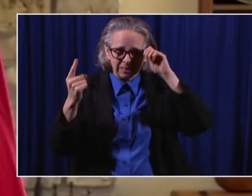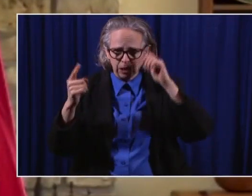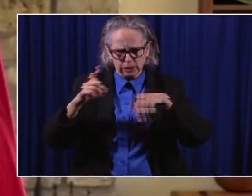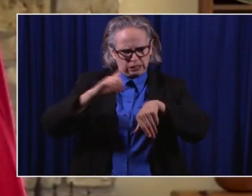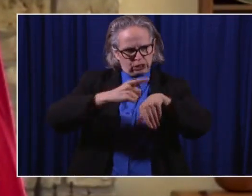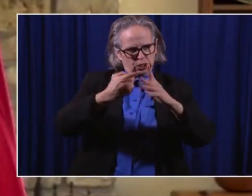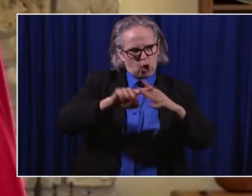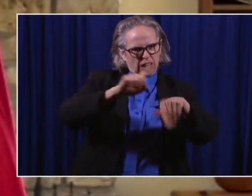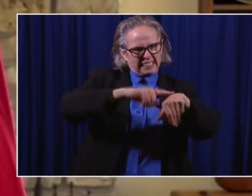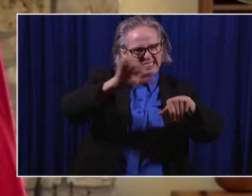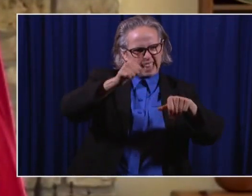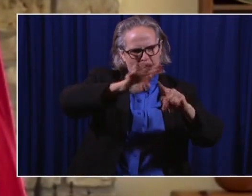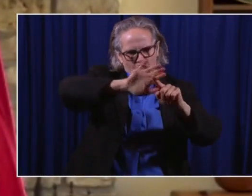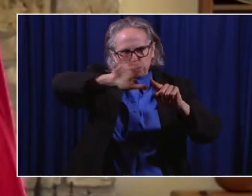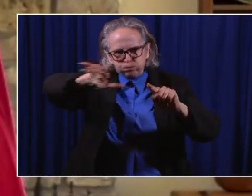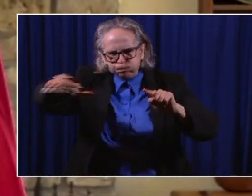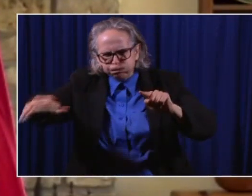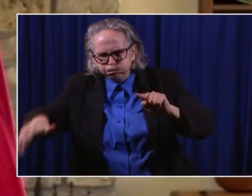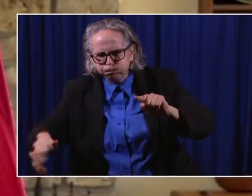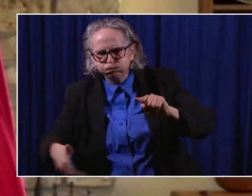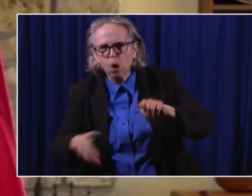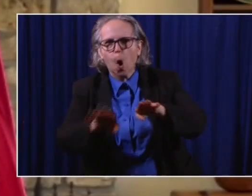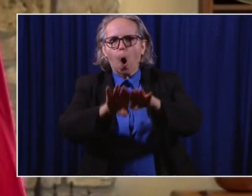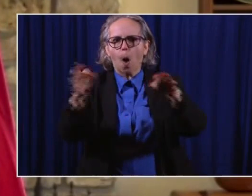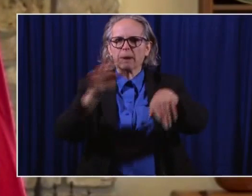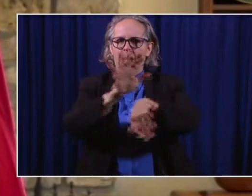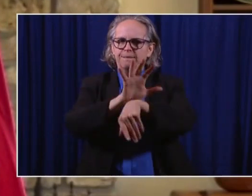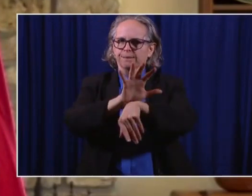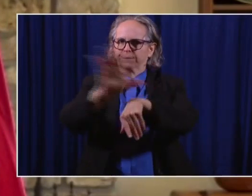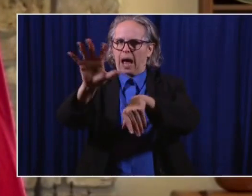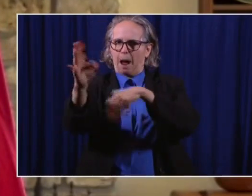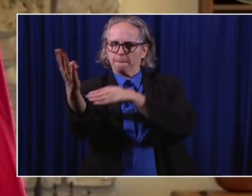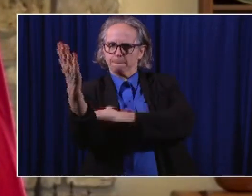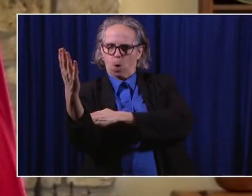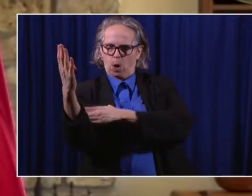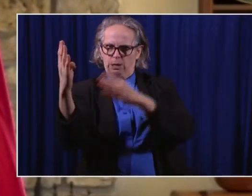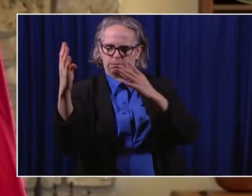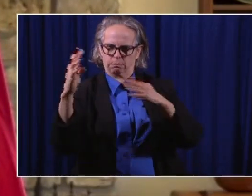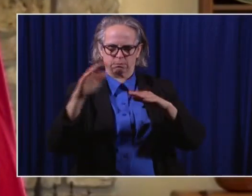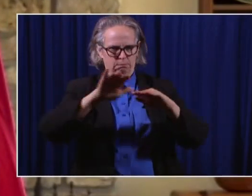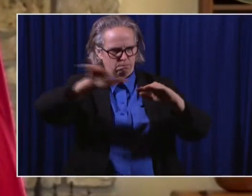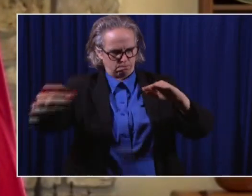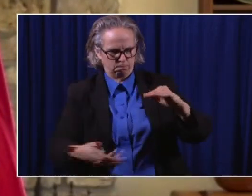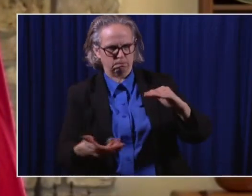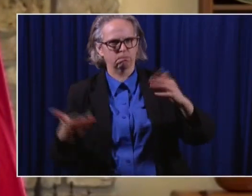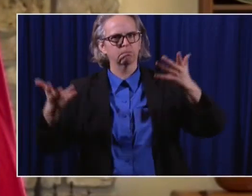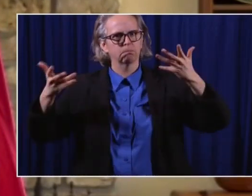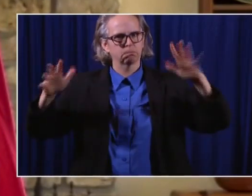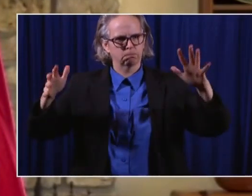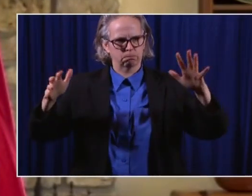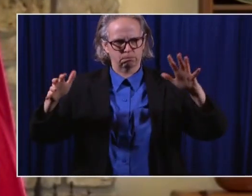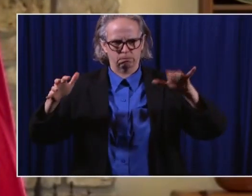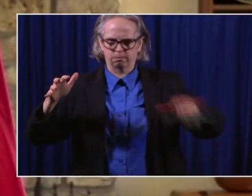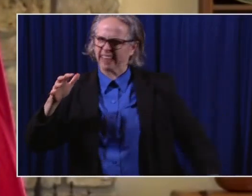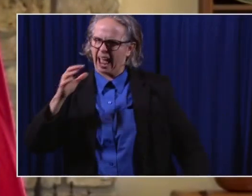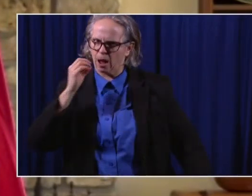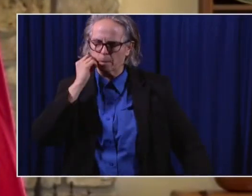AND PEOPLE SHOULD BE HOTHAT WILL RUN UNTIL 5:00 A.M. PEOPLE LIKE TO GET UP AND EXERCISE AND DO THINGS,